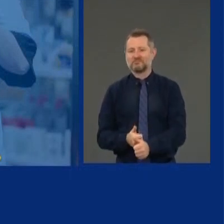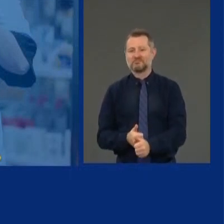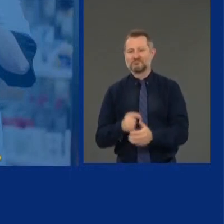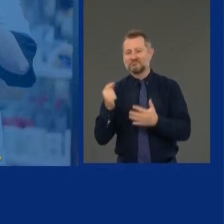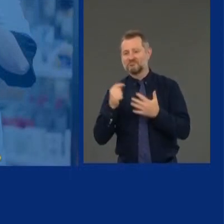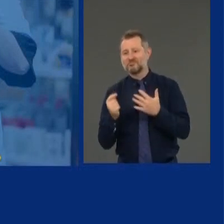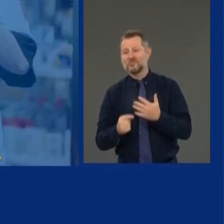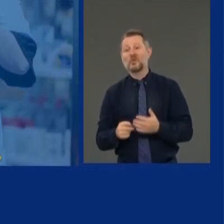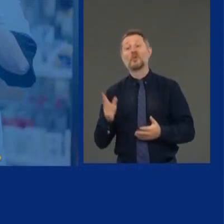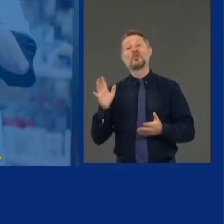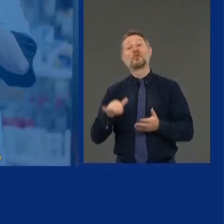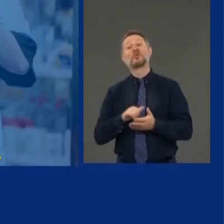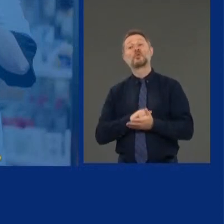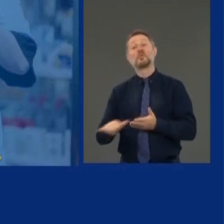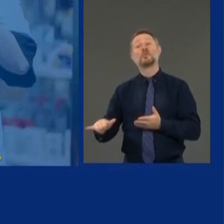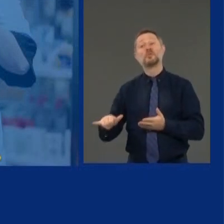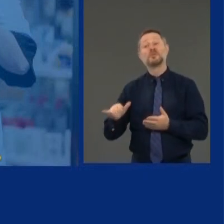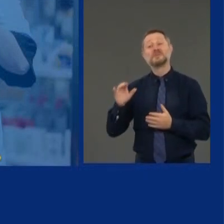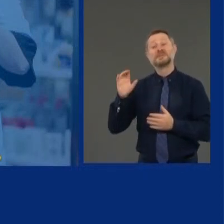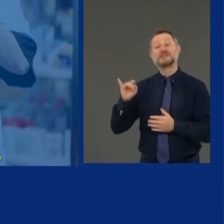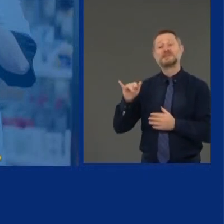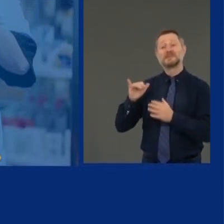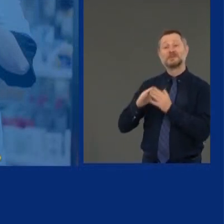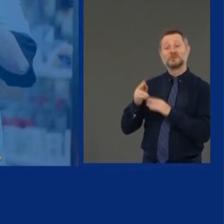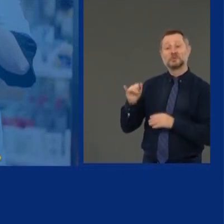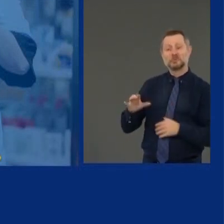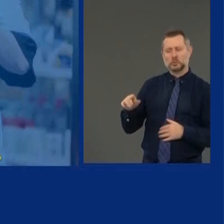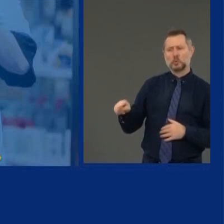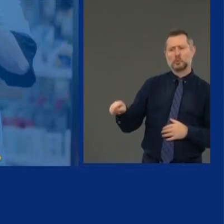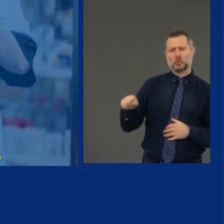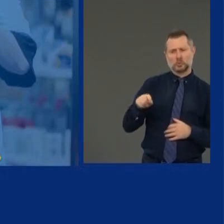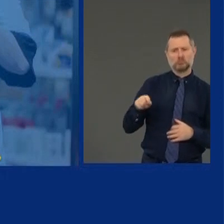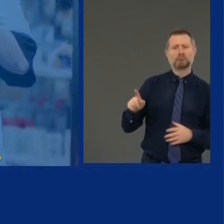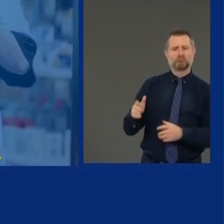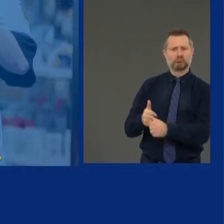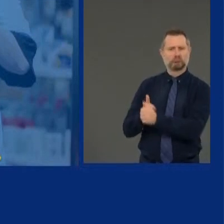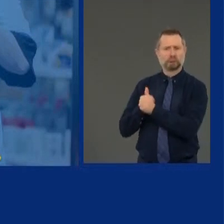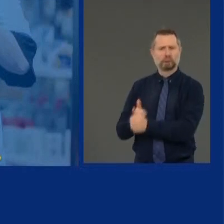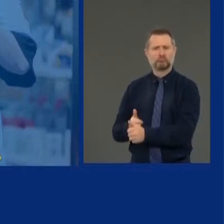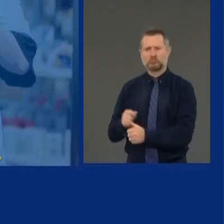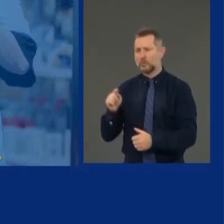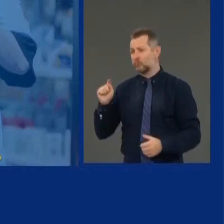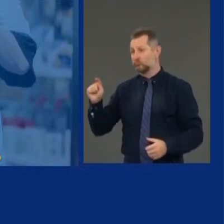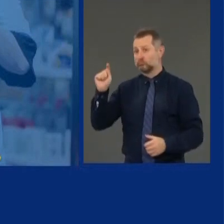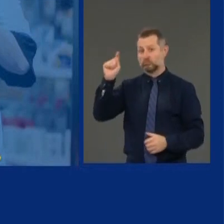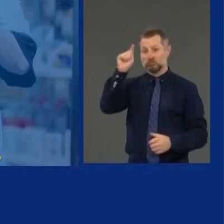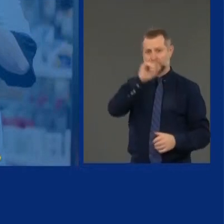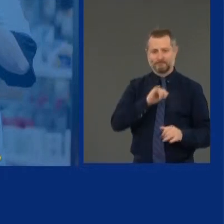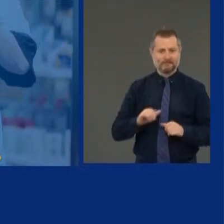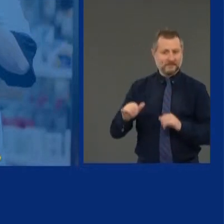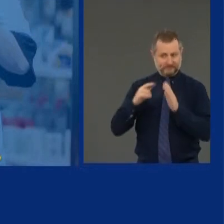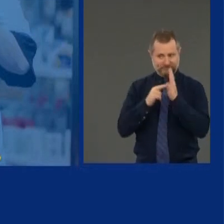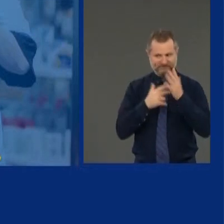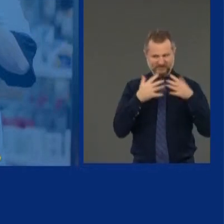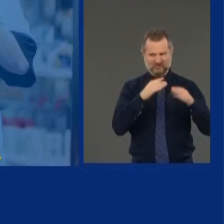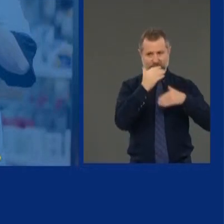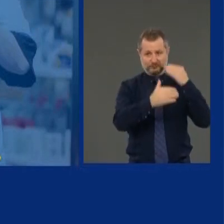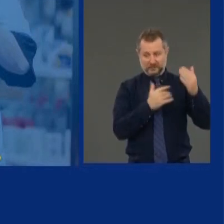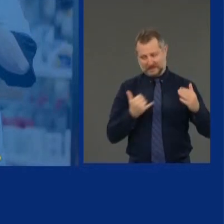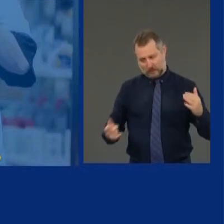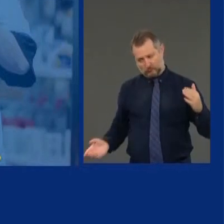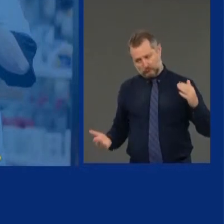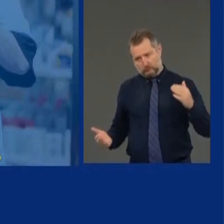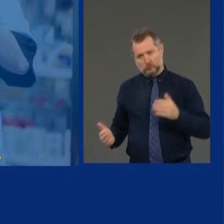RESPONSIBLE IN WHAT WE'RE DOING.